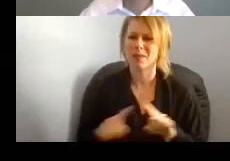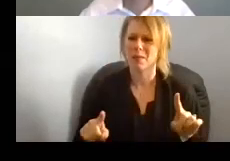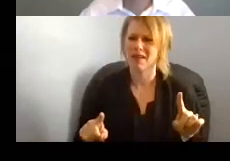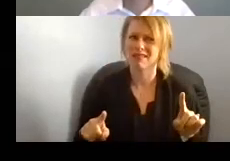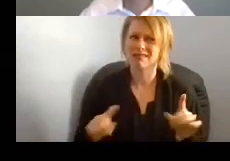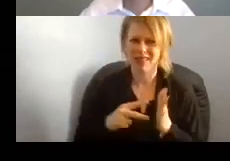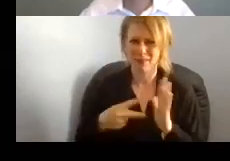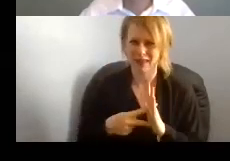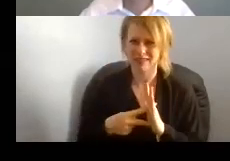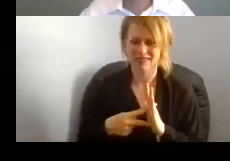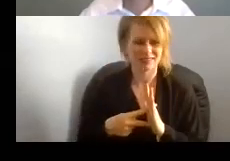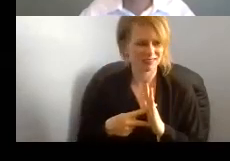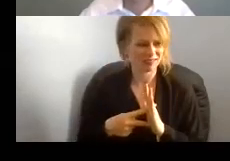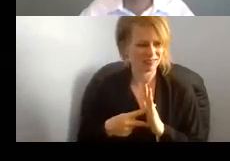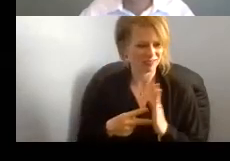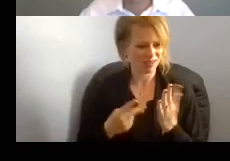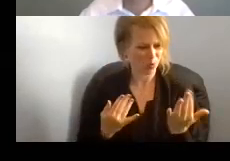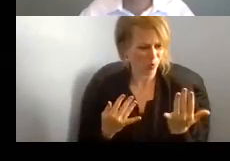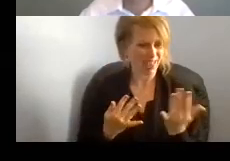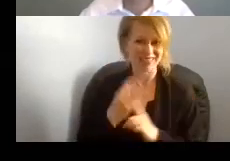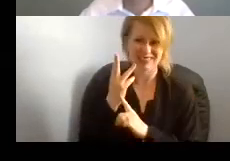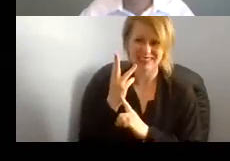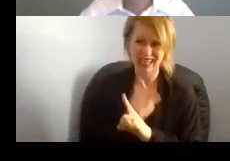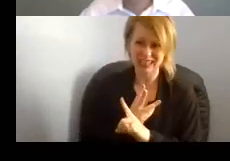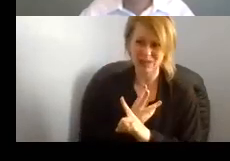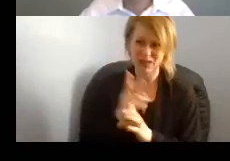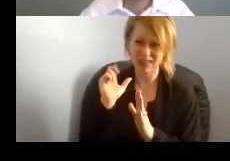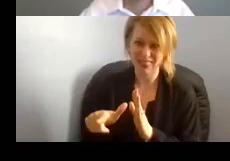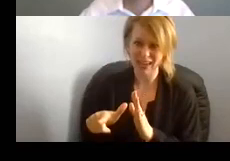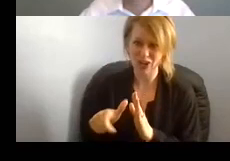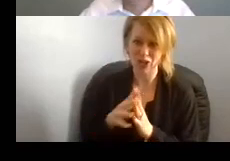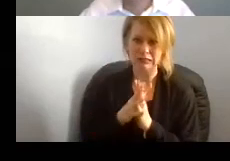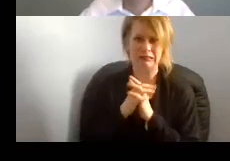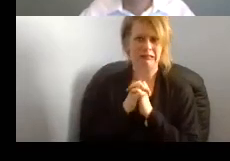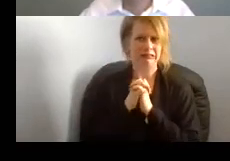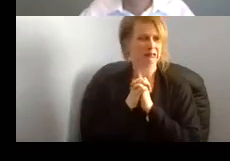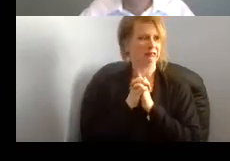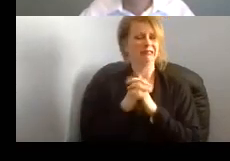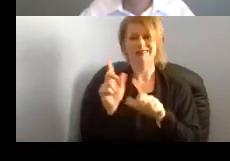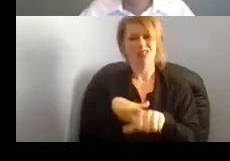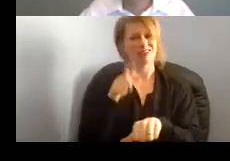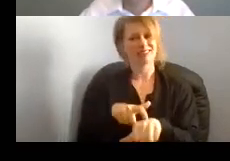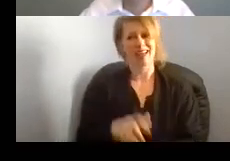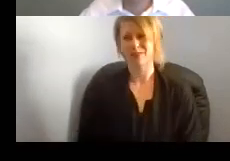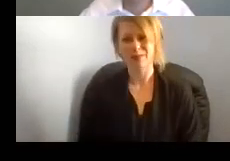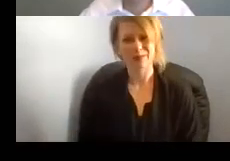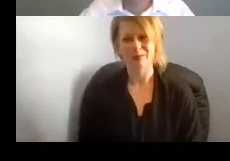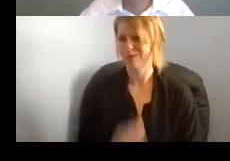after the pandemic started before we start to help them with it. I just think that’s way too long. I don’t think that’s fair to kids.